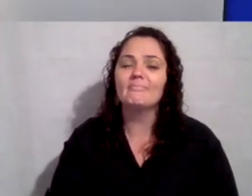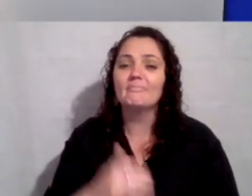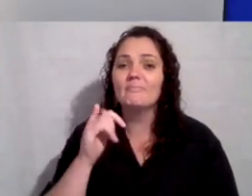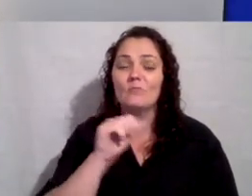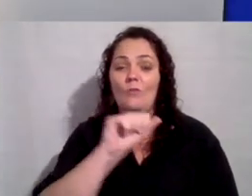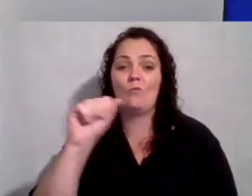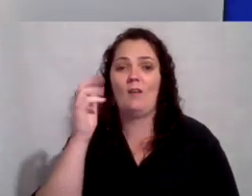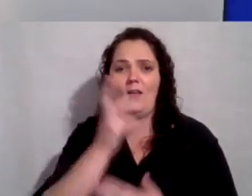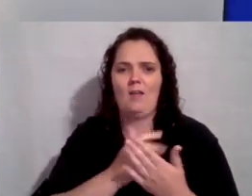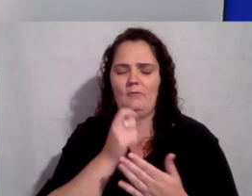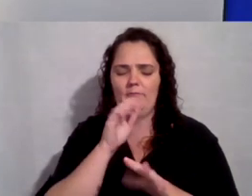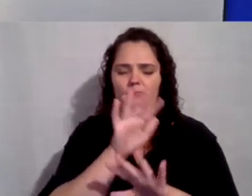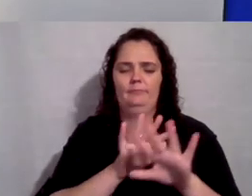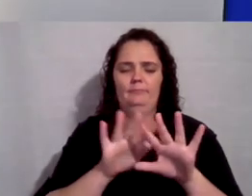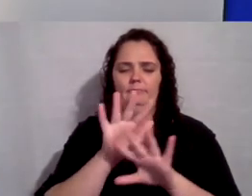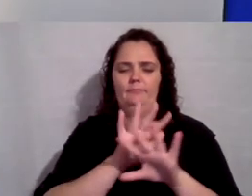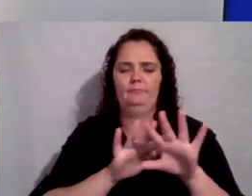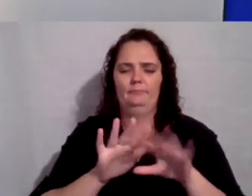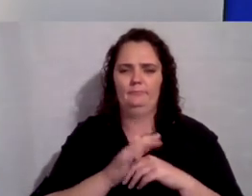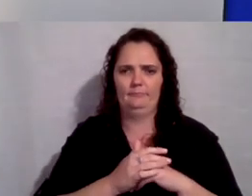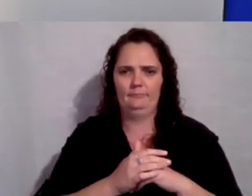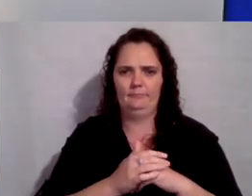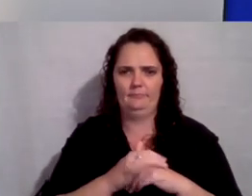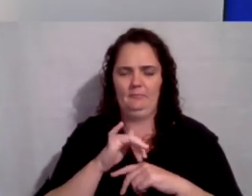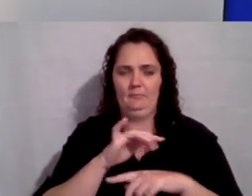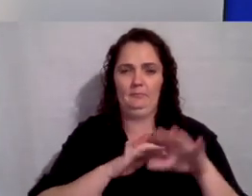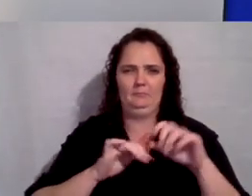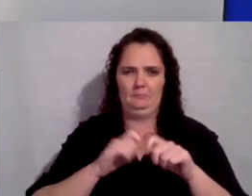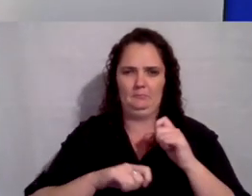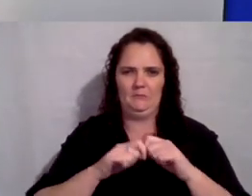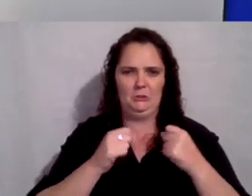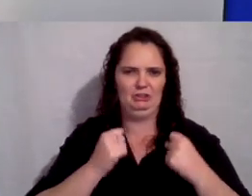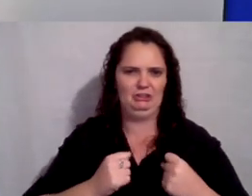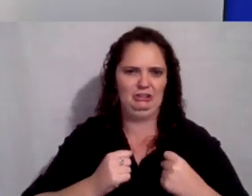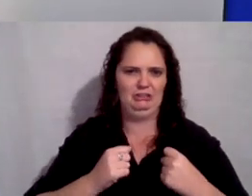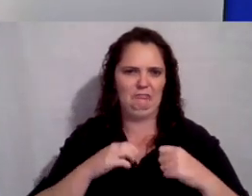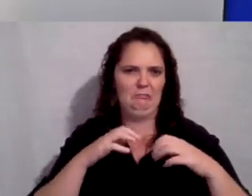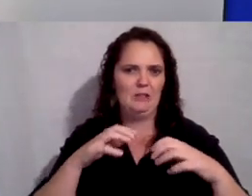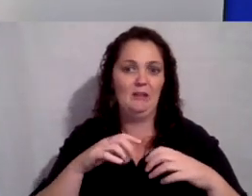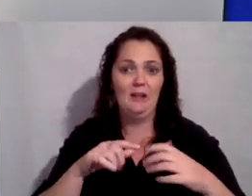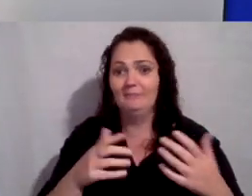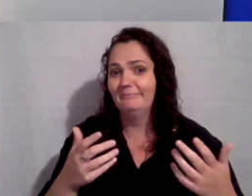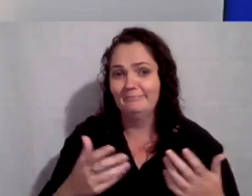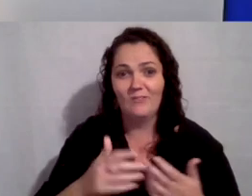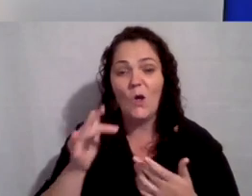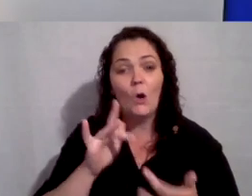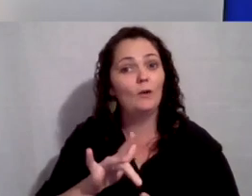get quite distorted, it could get quite grotesque and monstrous, it could be quite elegant in the way that you read it moving through